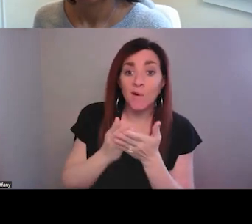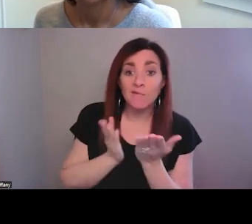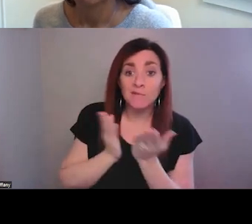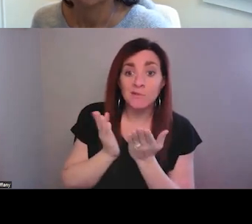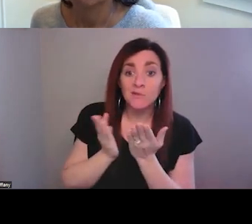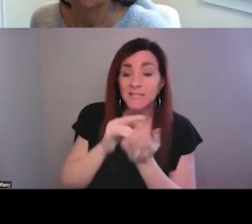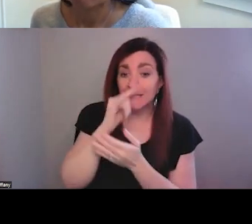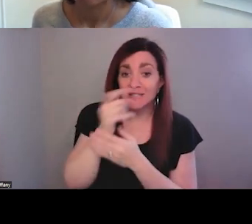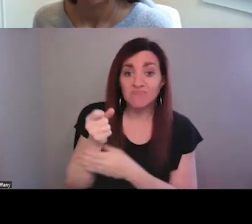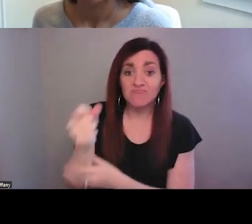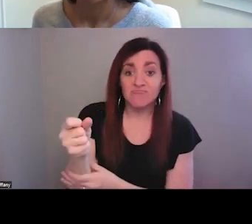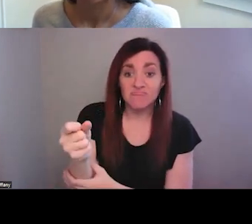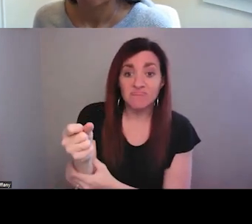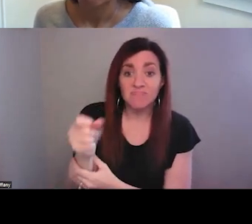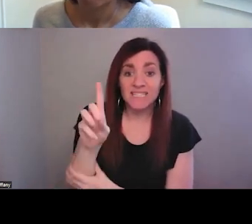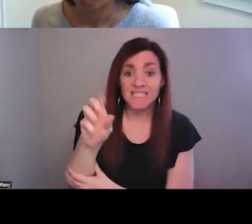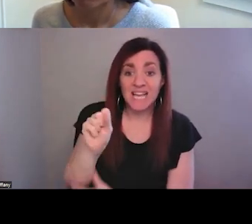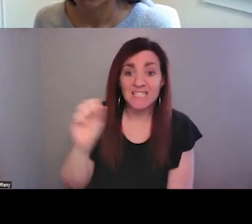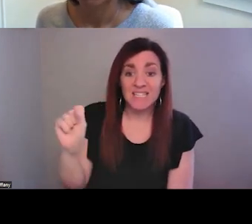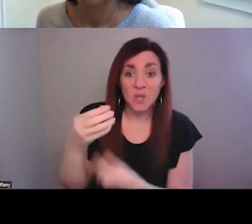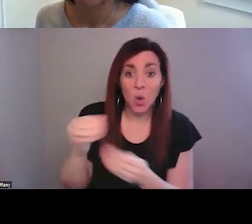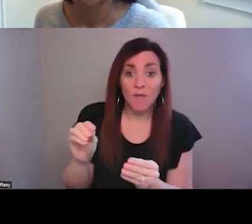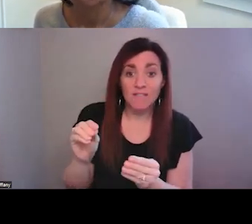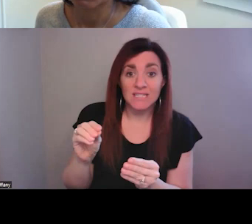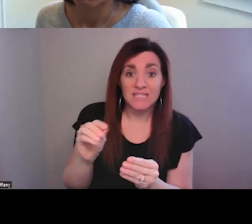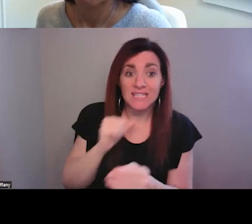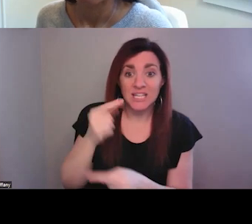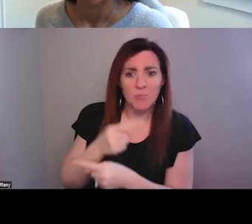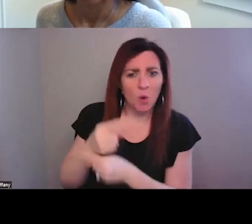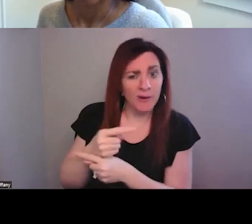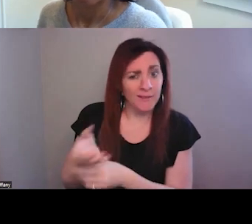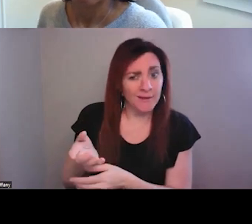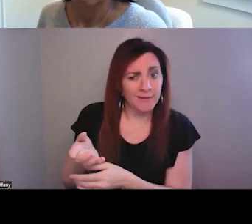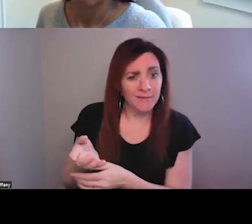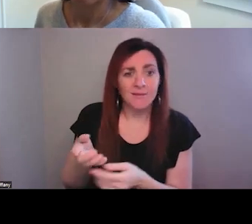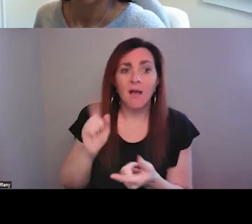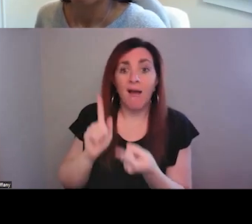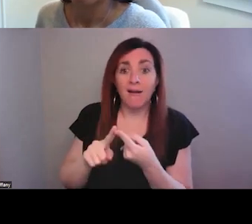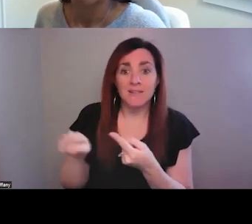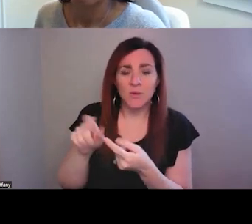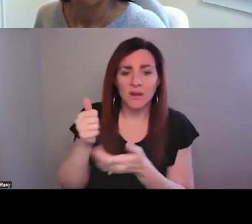BOARDING IN DSS OFFICES UNTIL WE CAN GET THEM SETTLED IN A LONGER